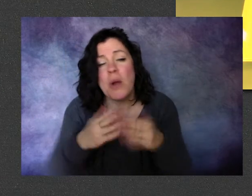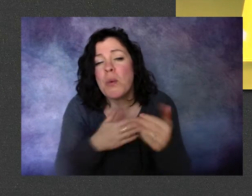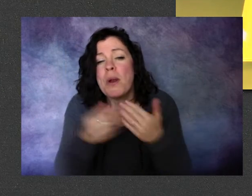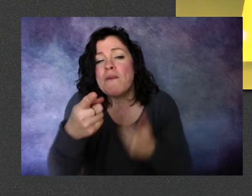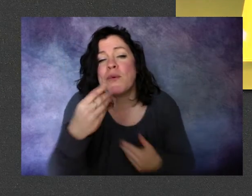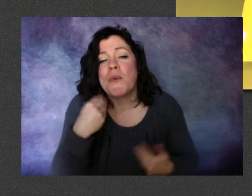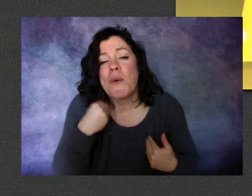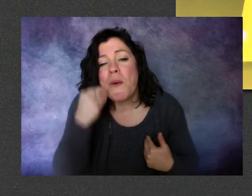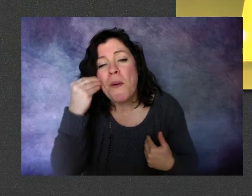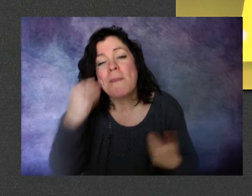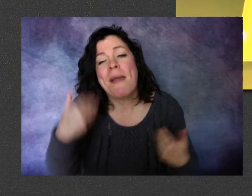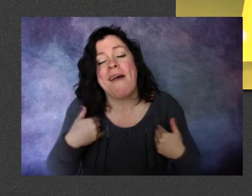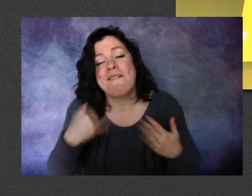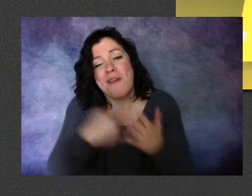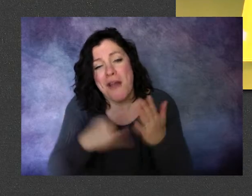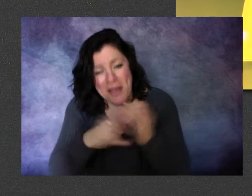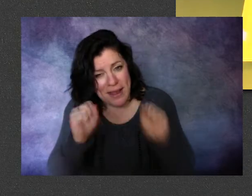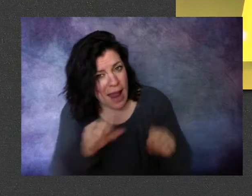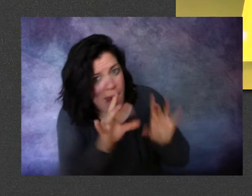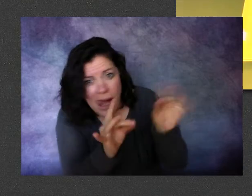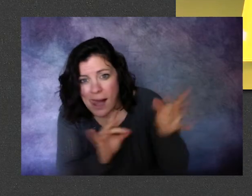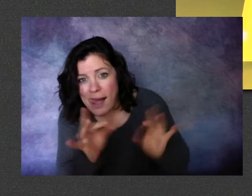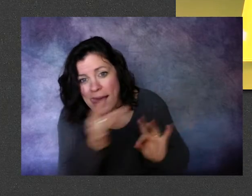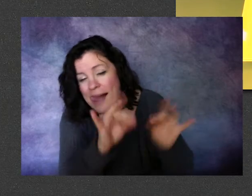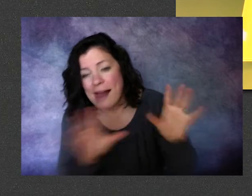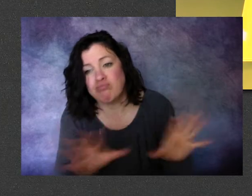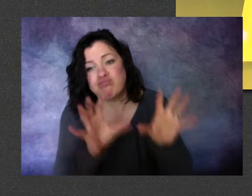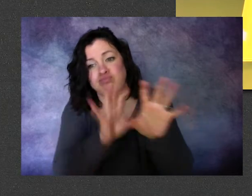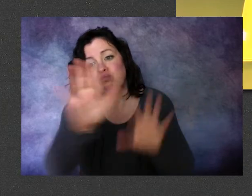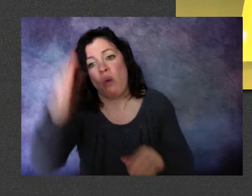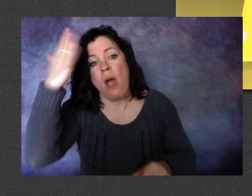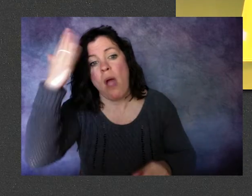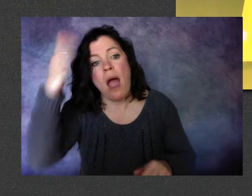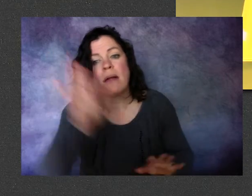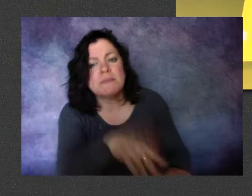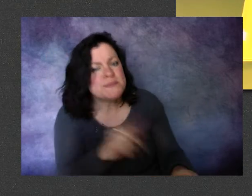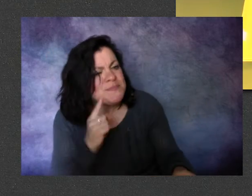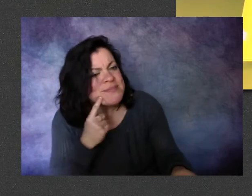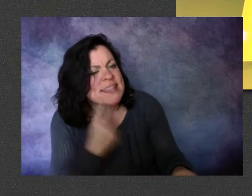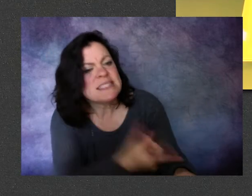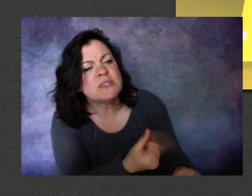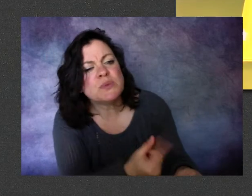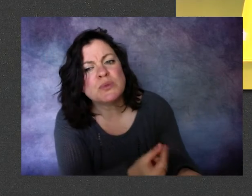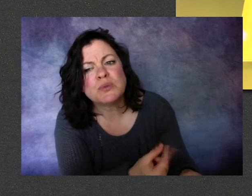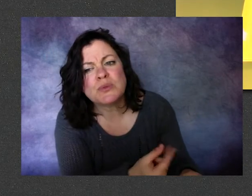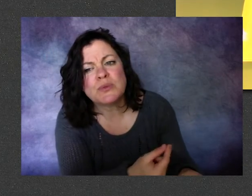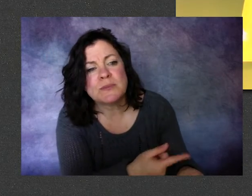I'm sure you will make an awesome, awesome hat. Candy, what you doing down there?